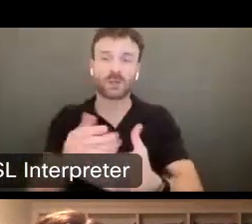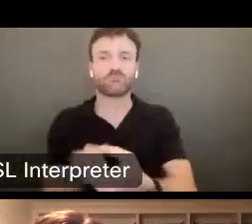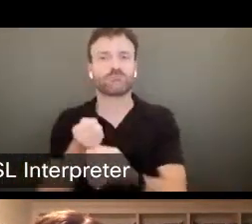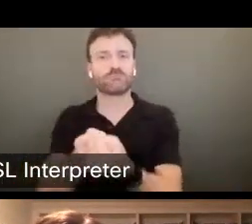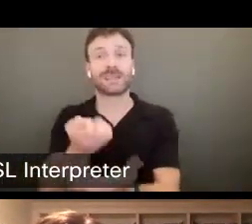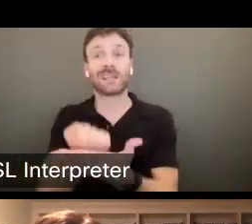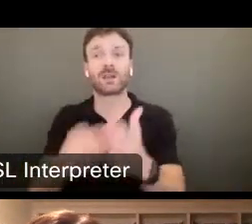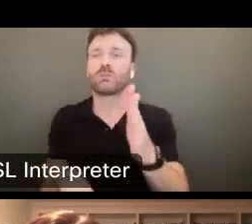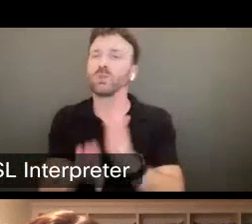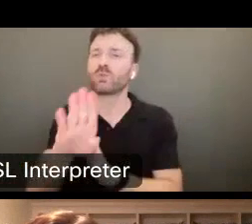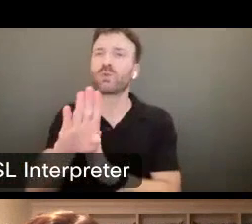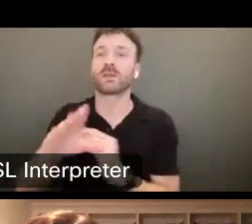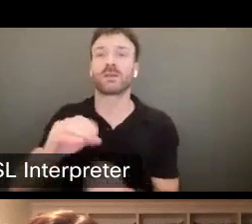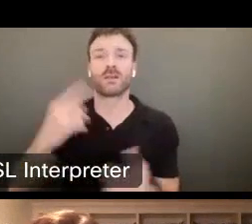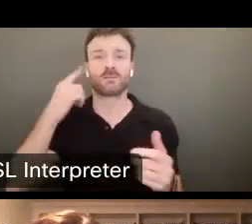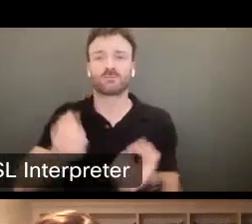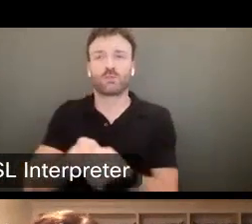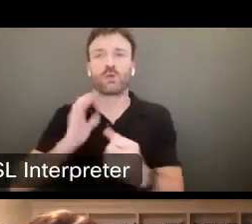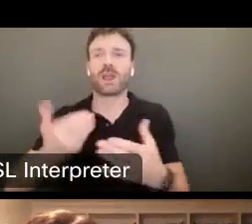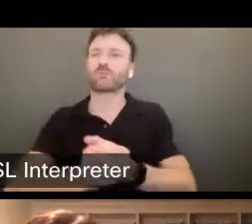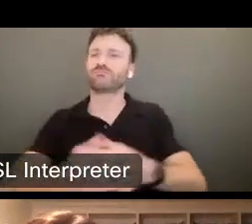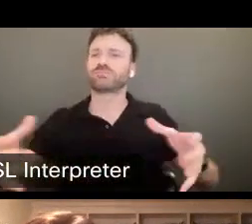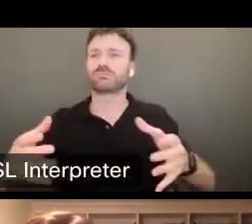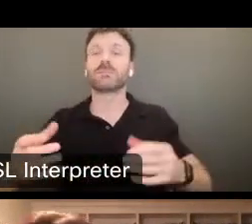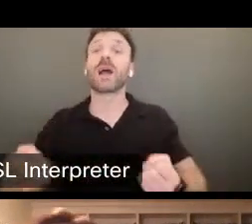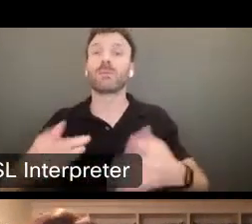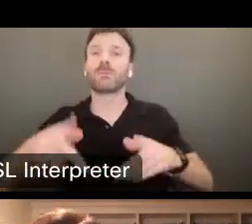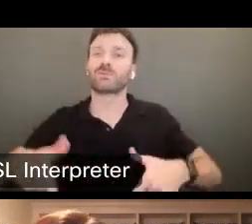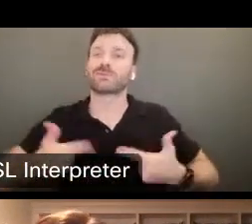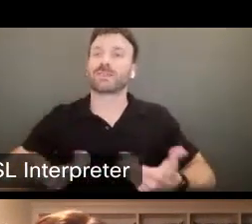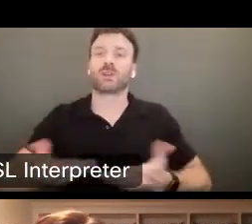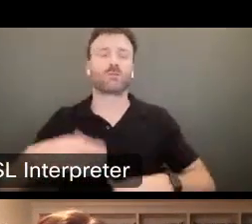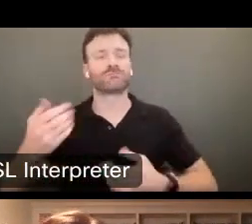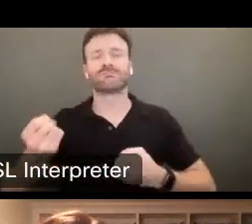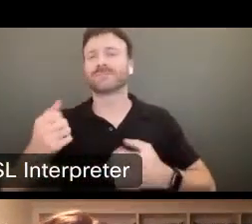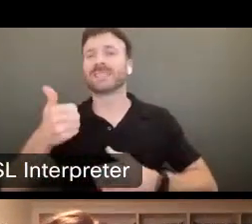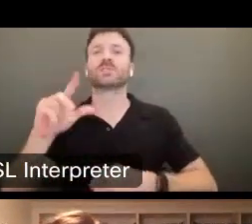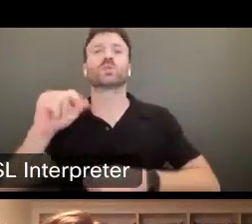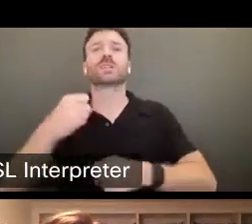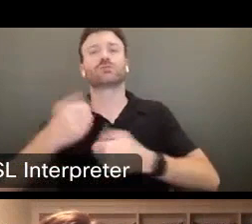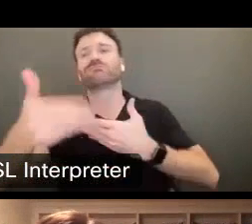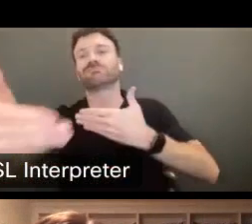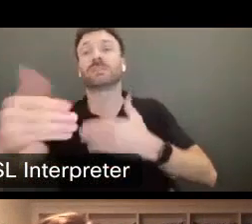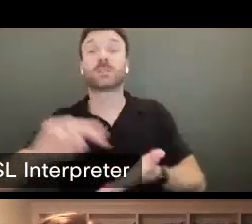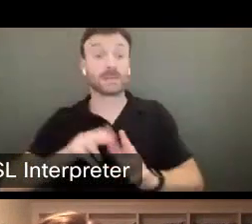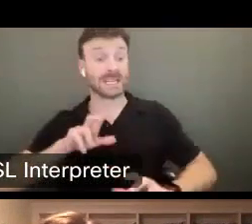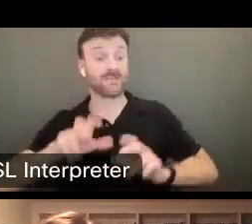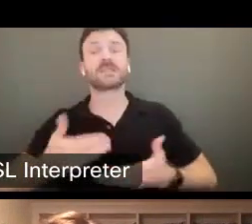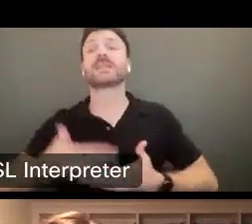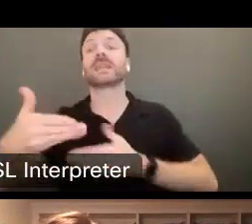population for decades into the future. It's an investment that the next generation will thank us for. But while it is happening,